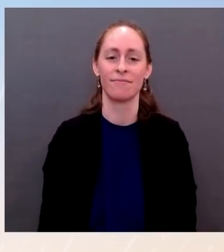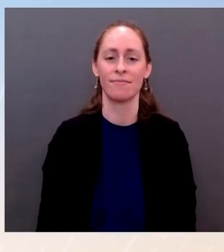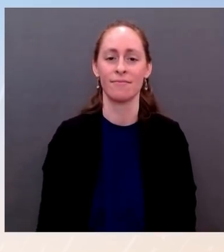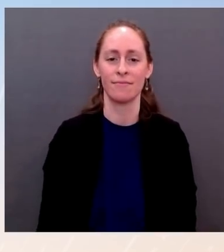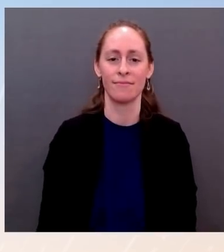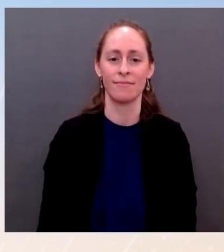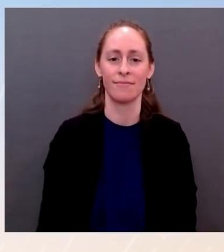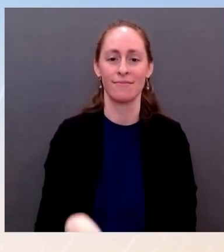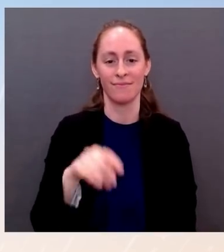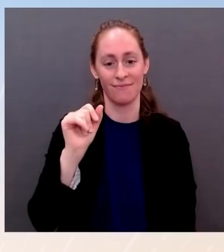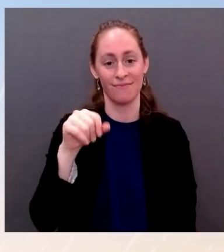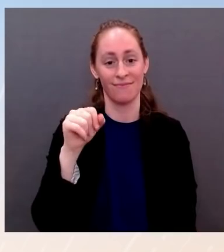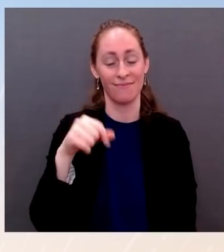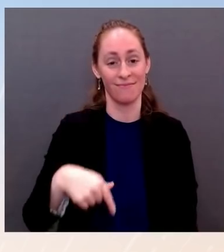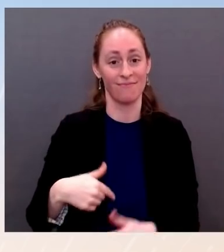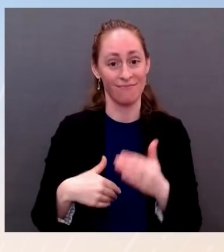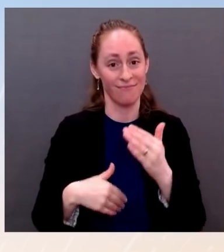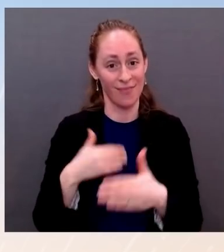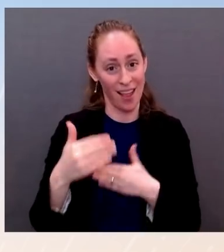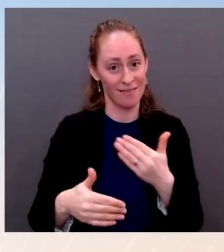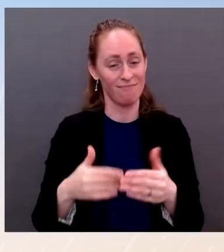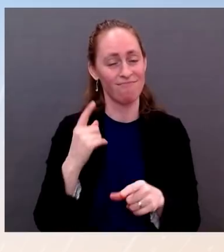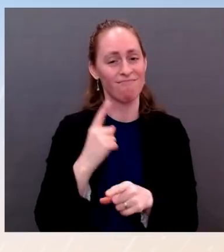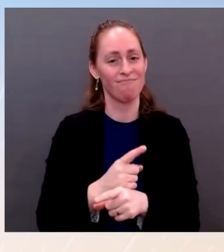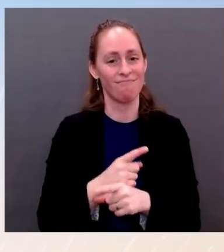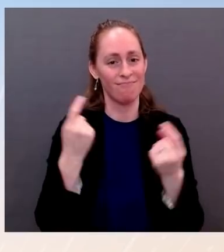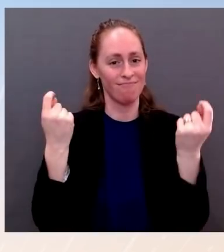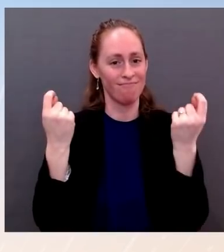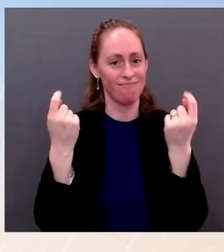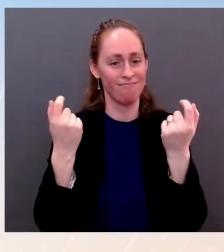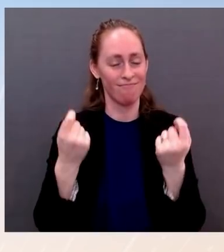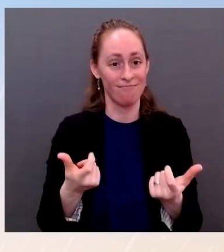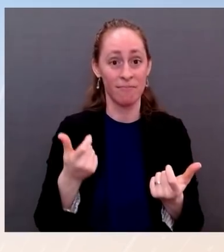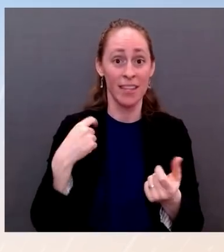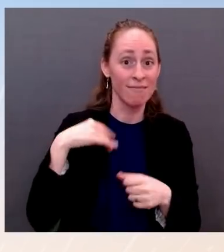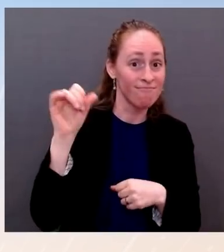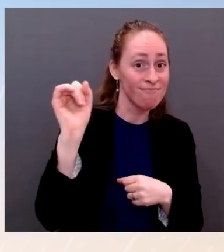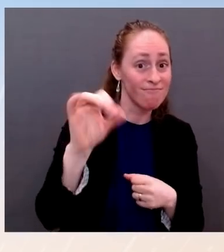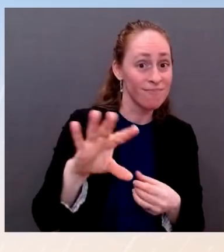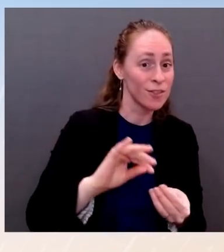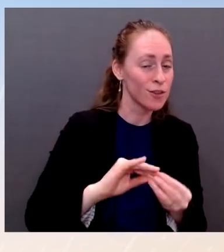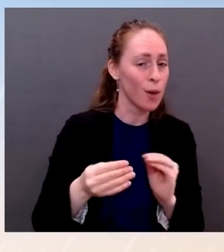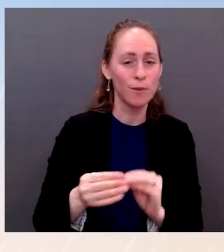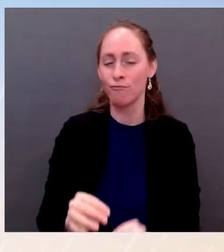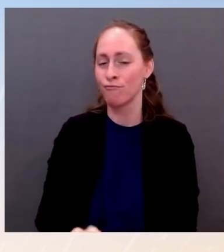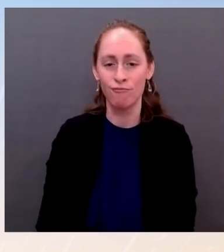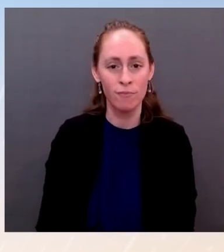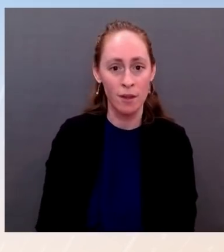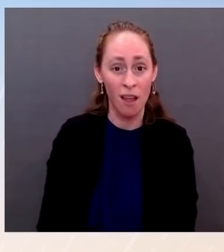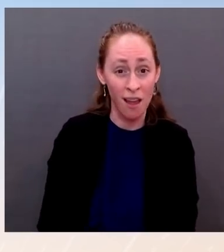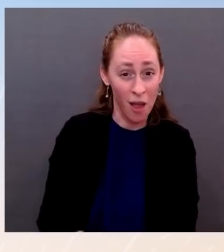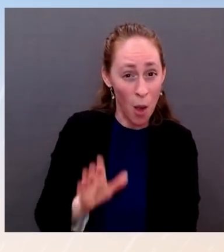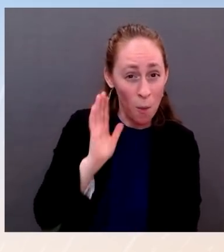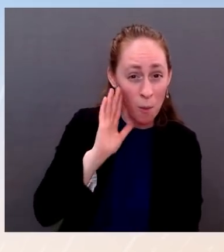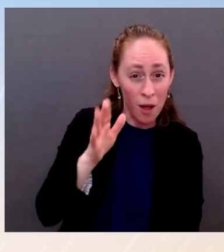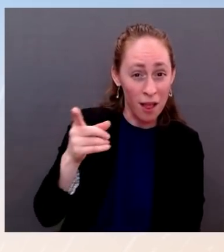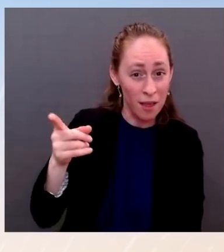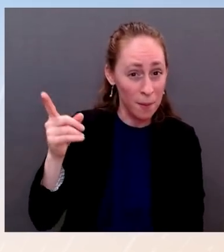The Press: And as far as Senate Republicans? Ms. Psaki: He will continue to consult closely with Democrats and Republicans.